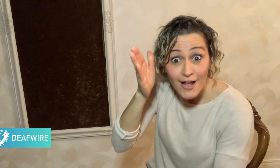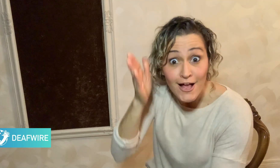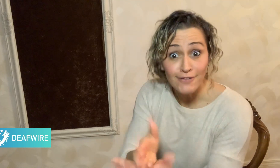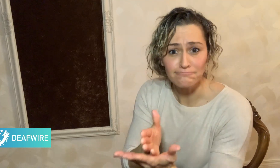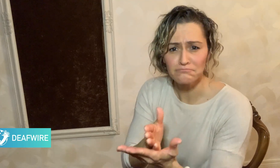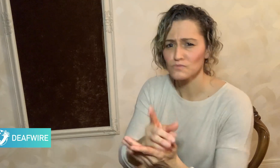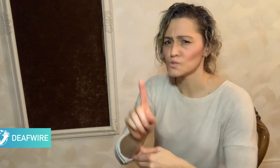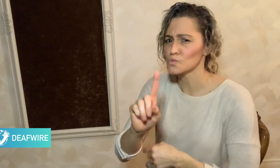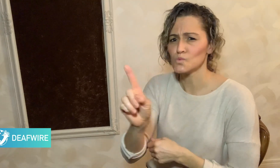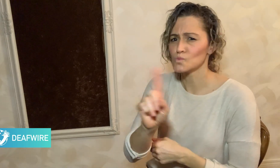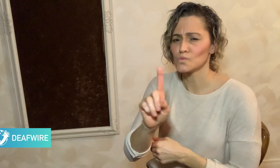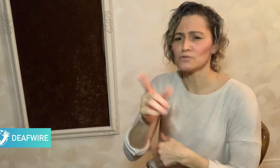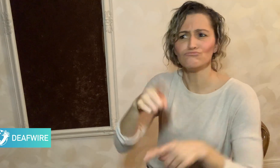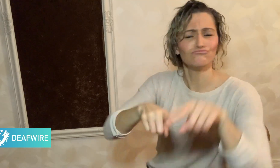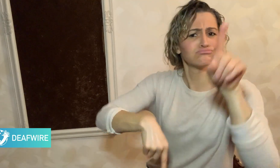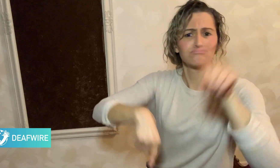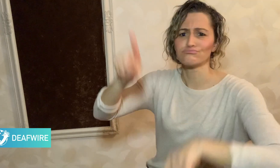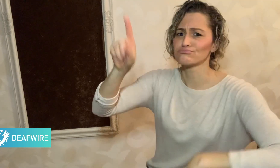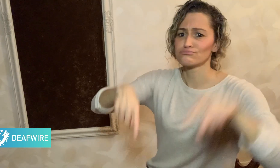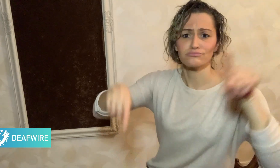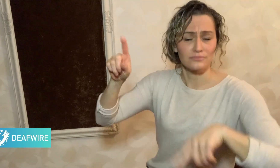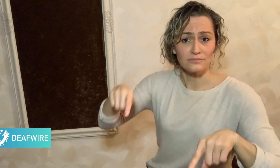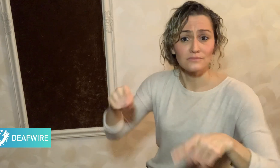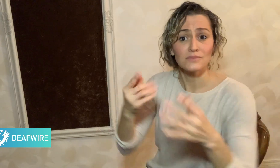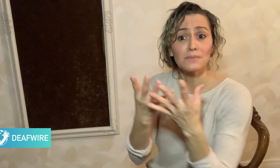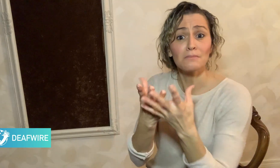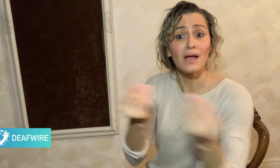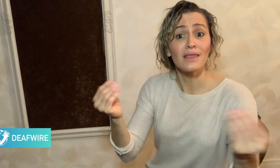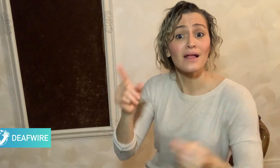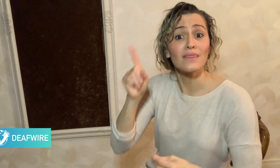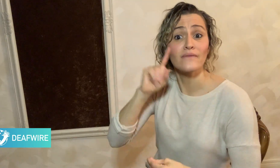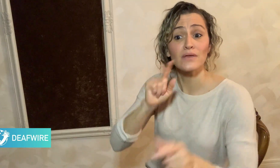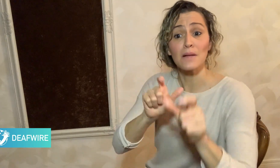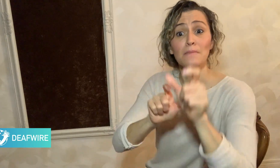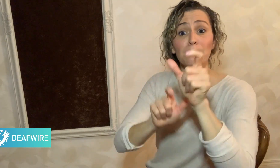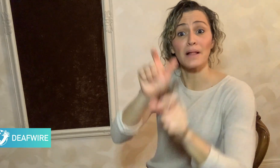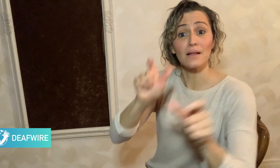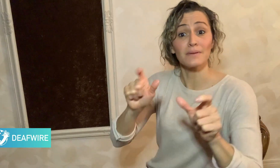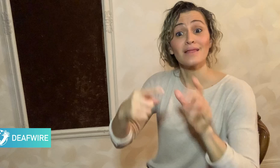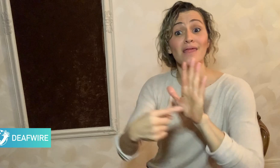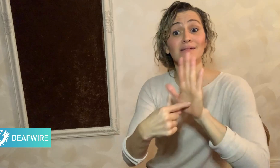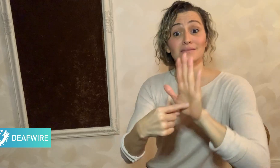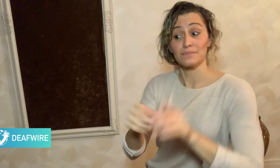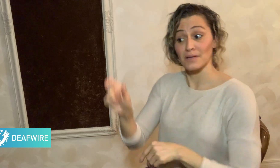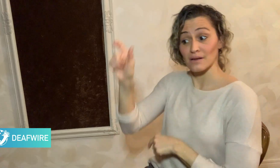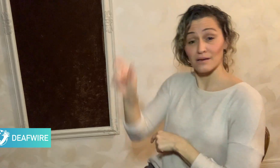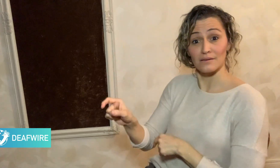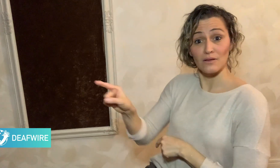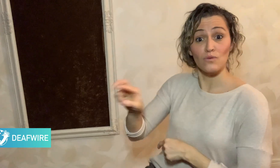Many Deaf people like Rachel have a CI